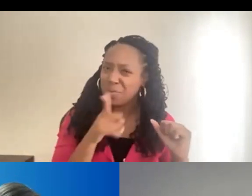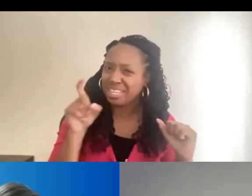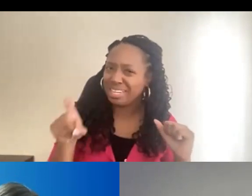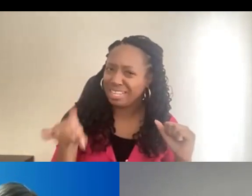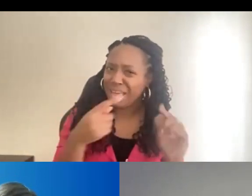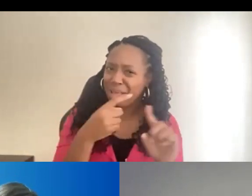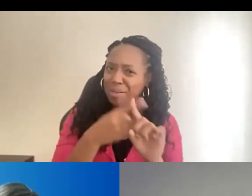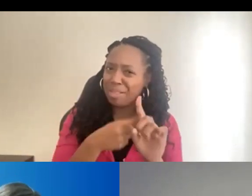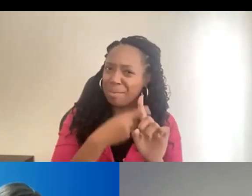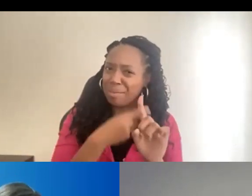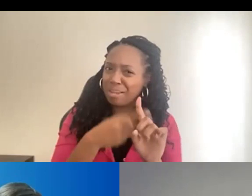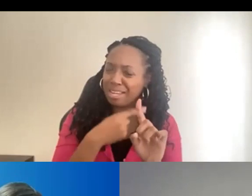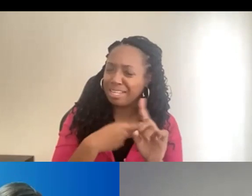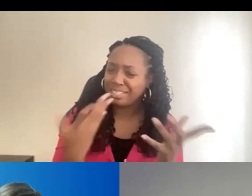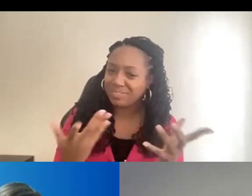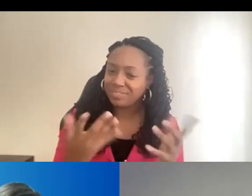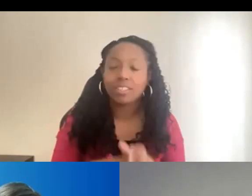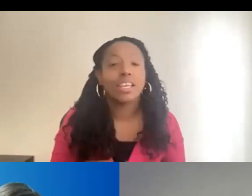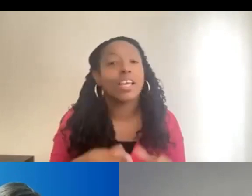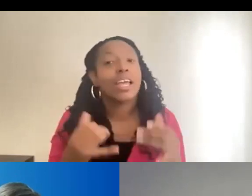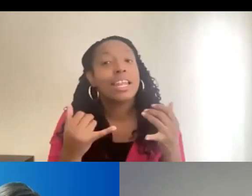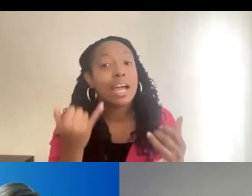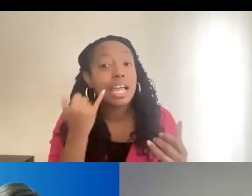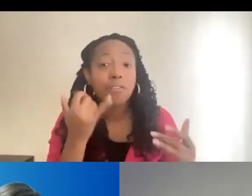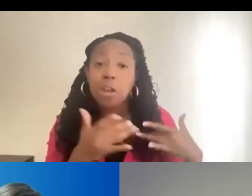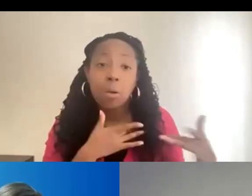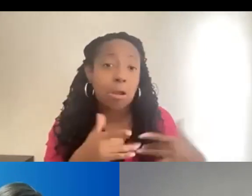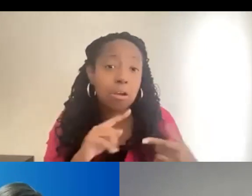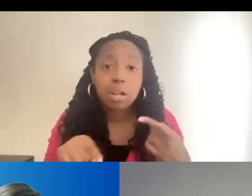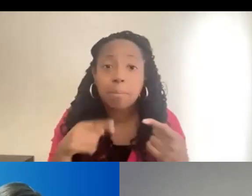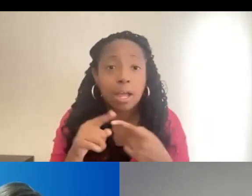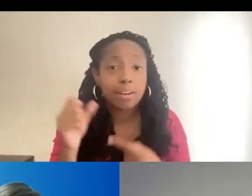now if you're not worried about SS SI I these accounts can actually go up to 418,000 before